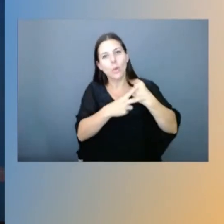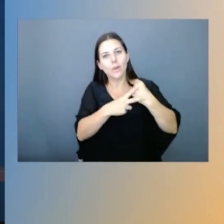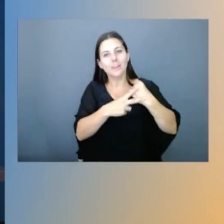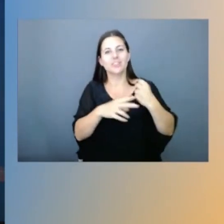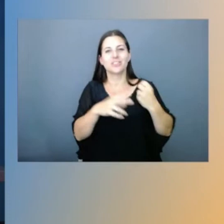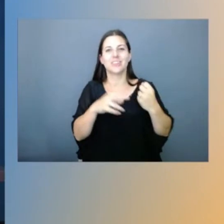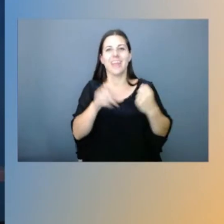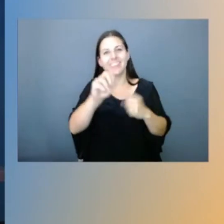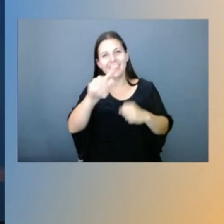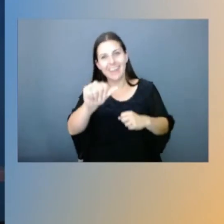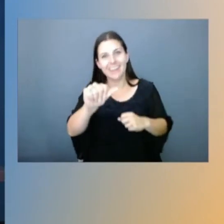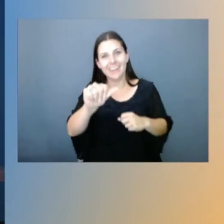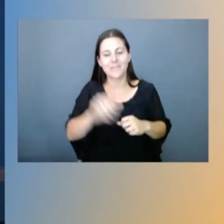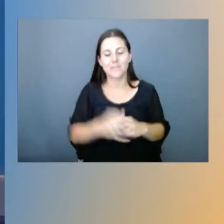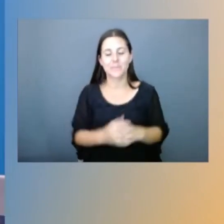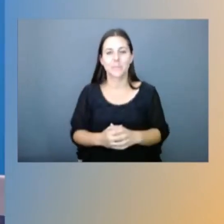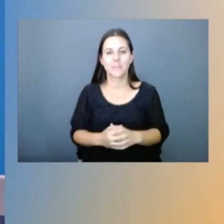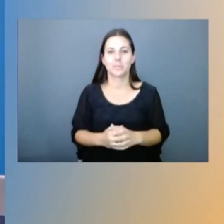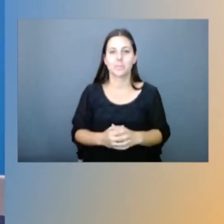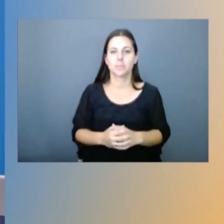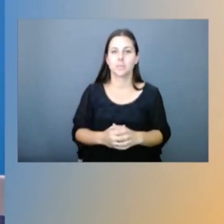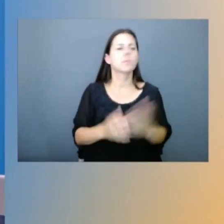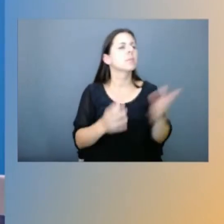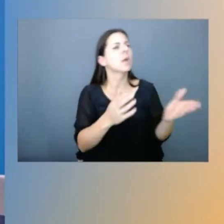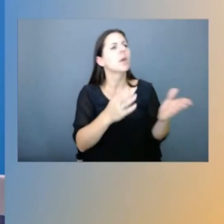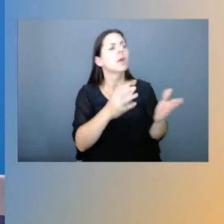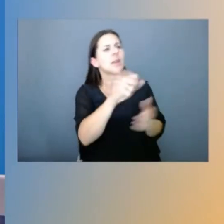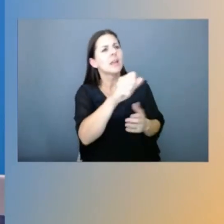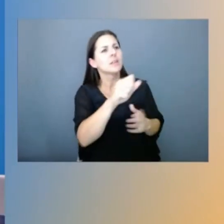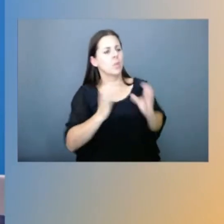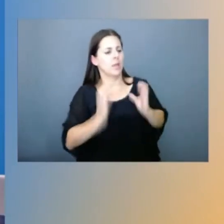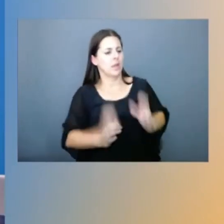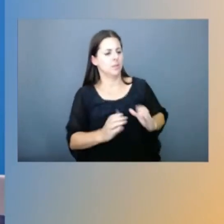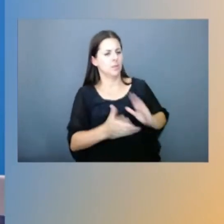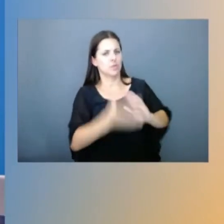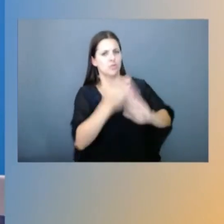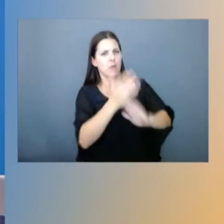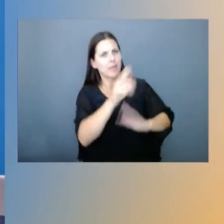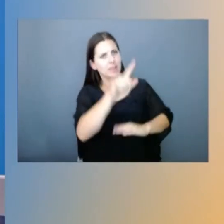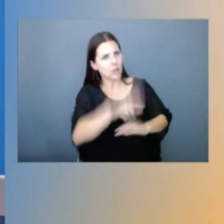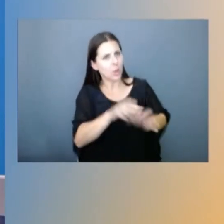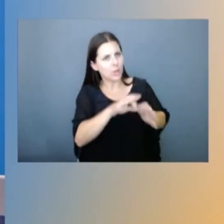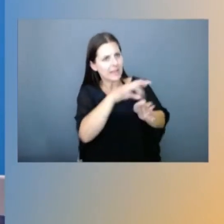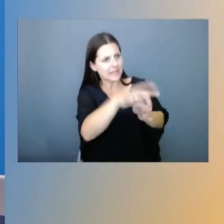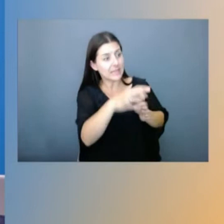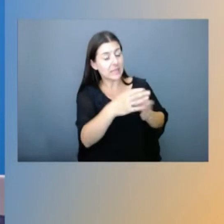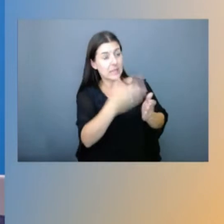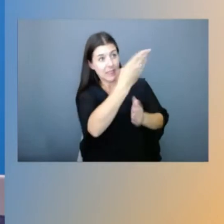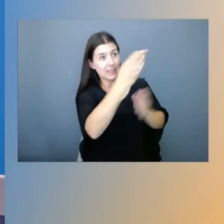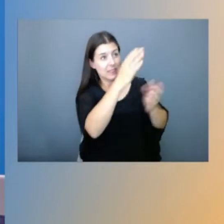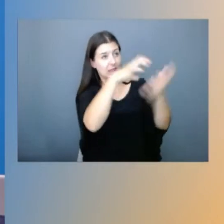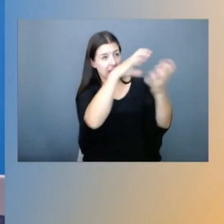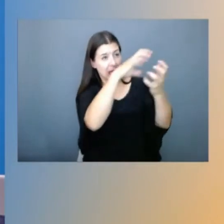So then do customers run these low-latency storage workloads in the cloud already or is this something new? That's a great question, Martin.